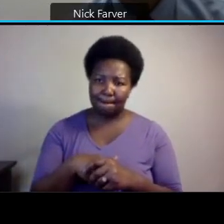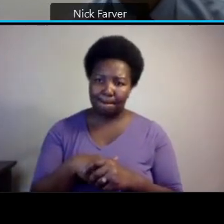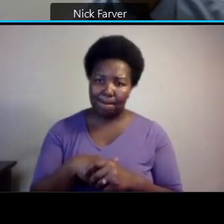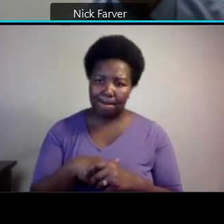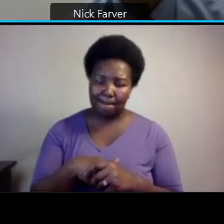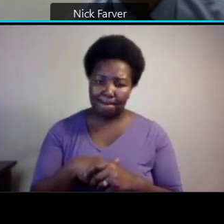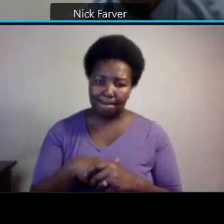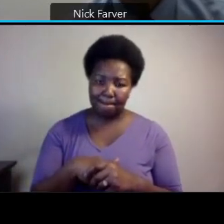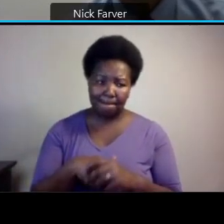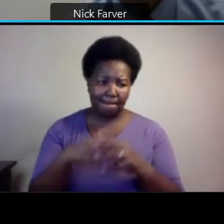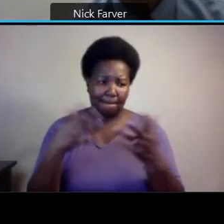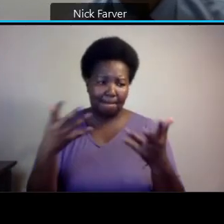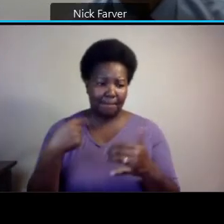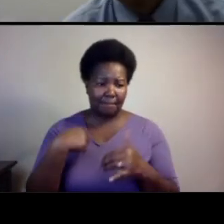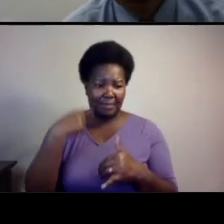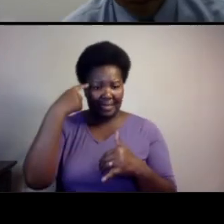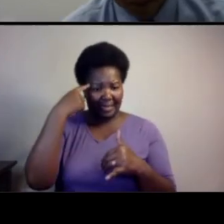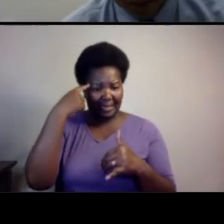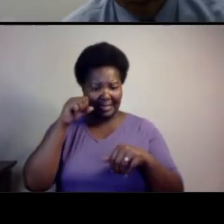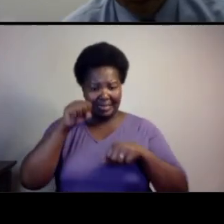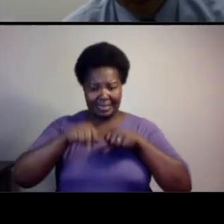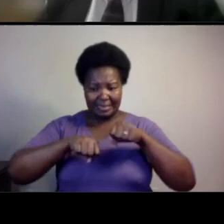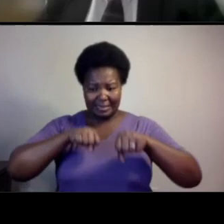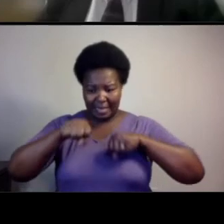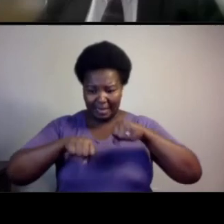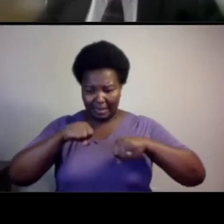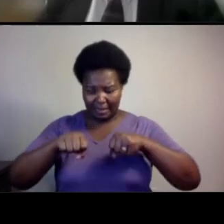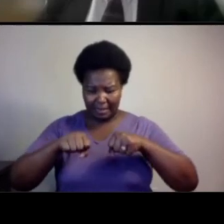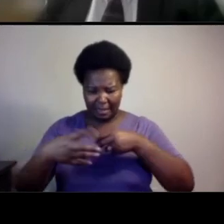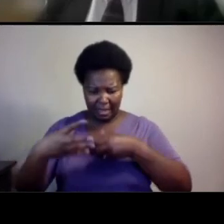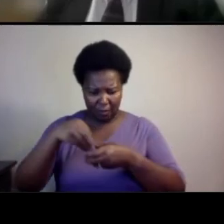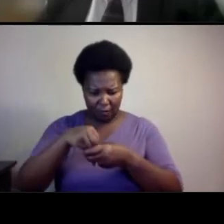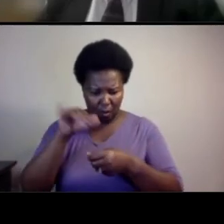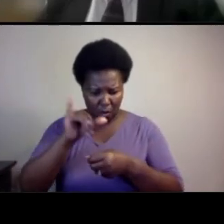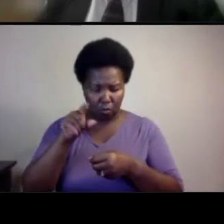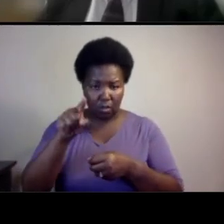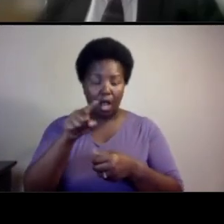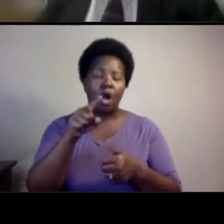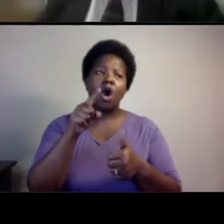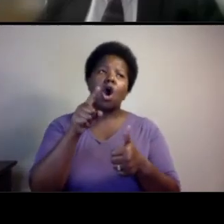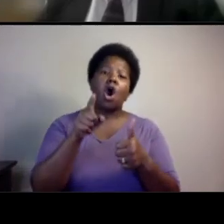i think the cycle incorporates support automatically is going to happen but there is